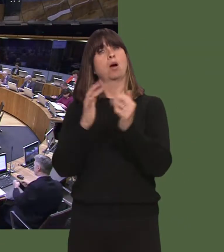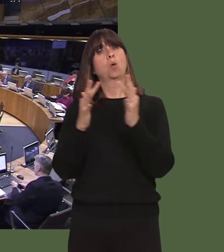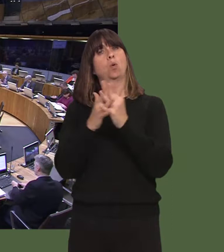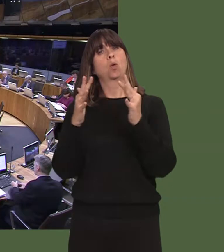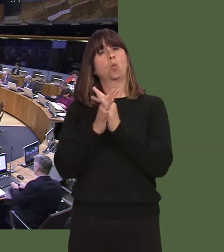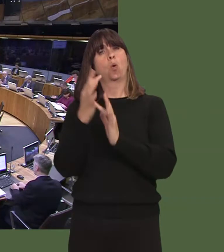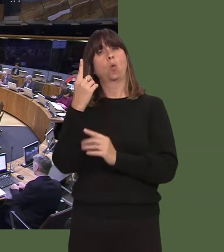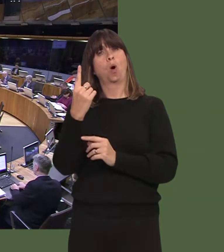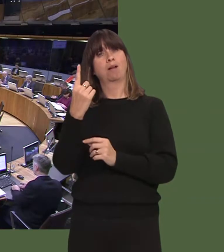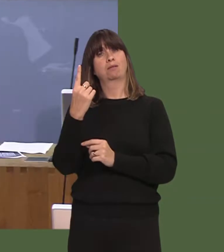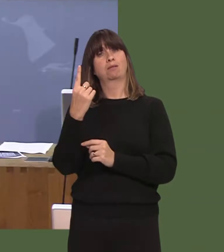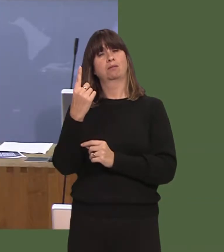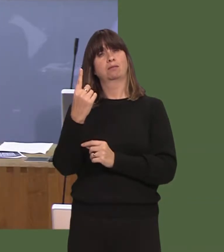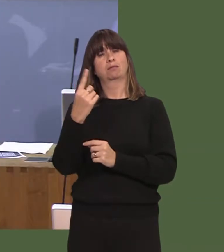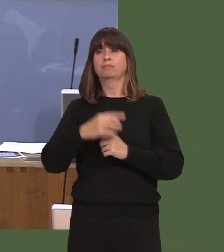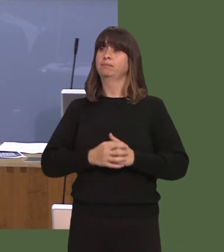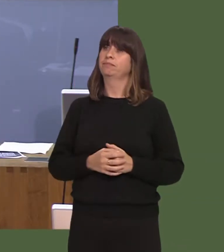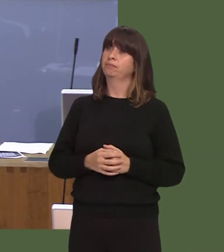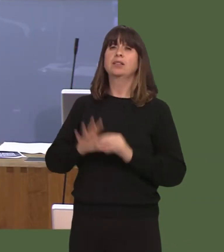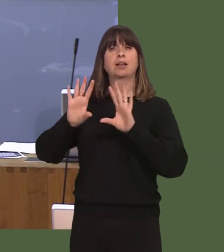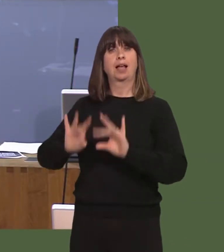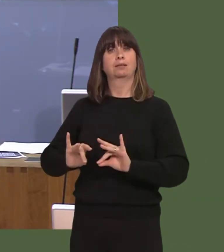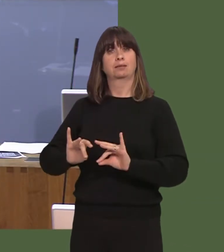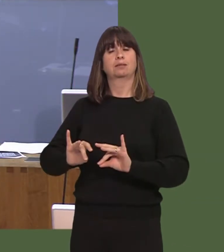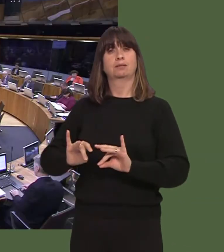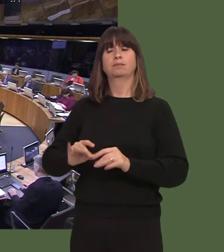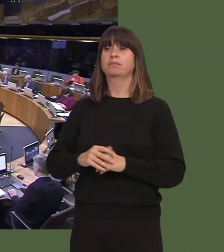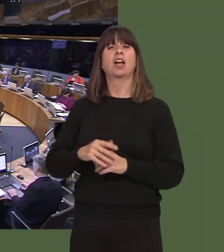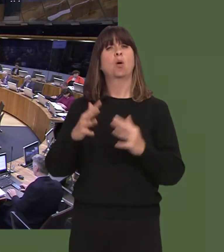in relation to the anniversary of the end of the first world war? OAQ52667 Carwyn Jones AM: As we near the end of the